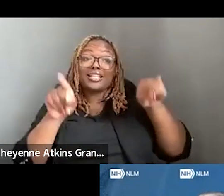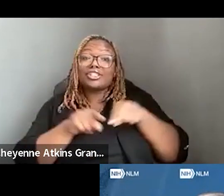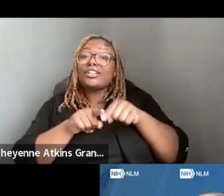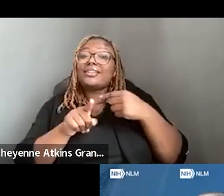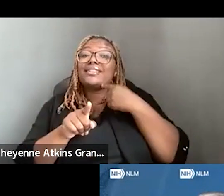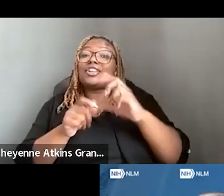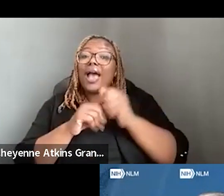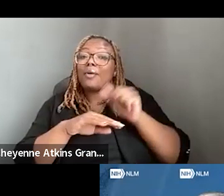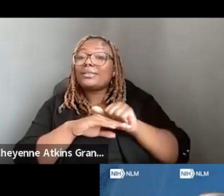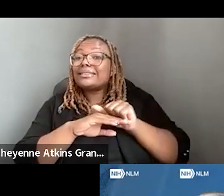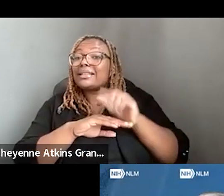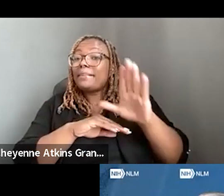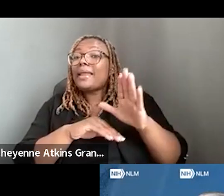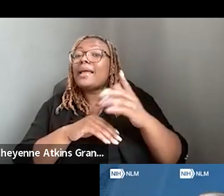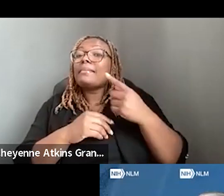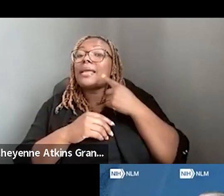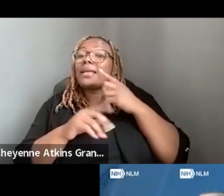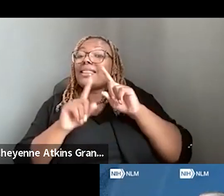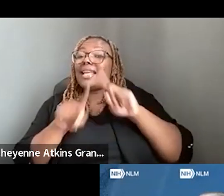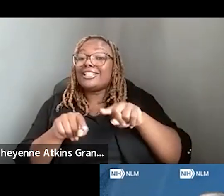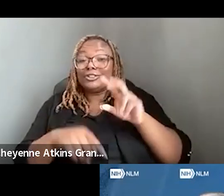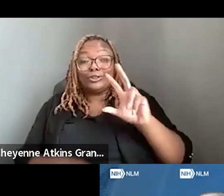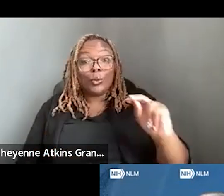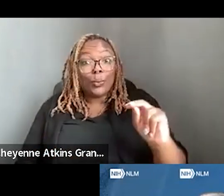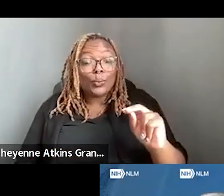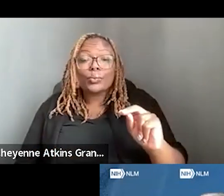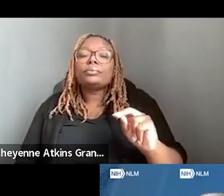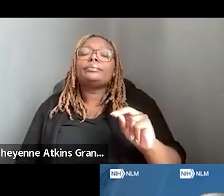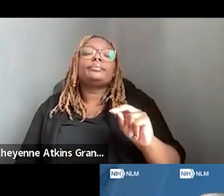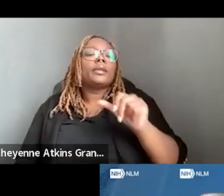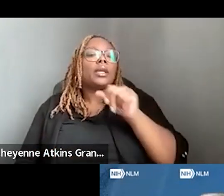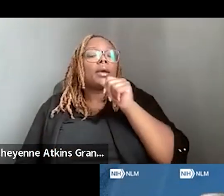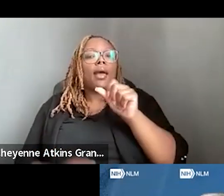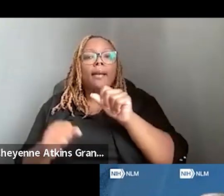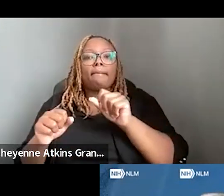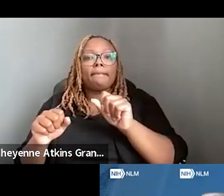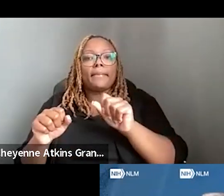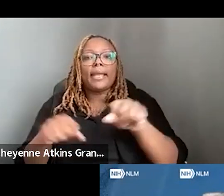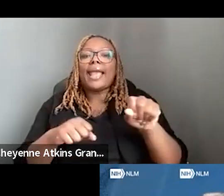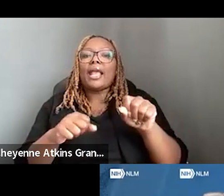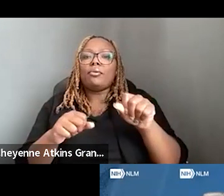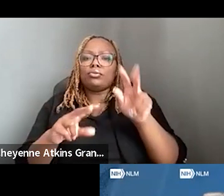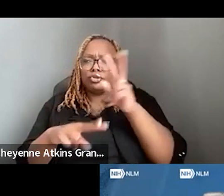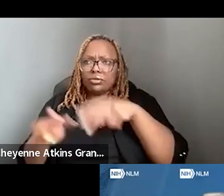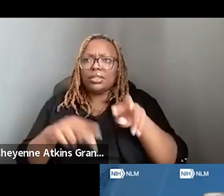So I would say -- probably the short answer is no. You would not be able to take a look in Research.gov